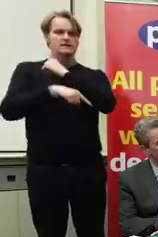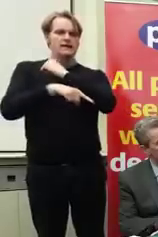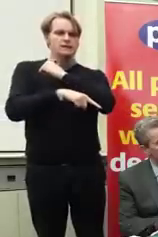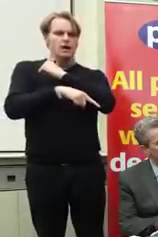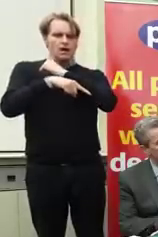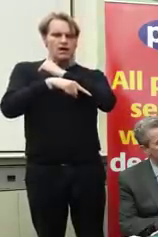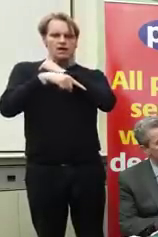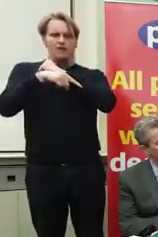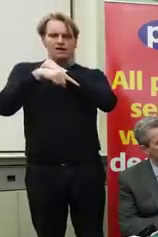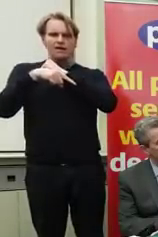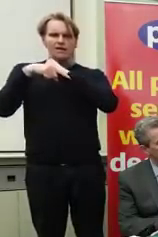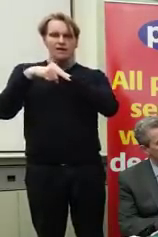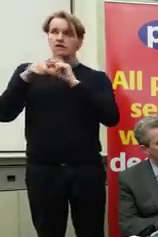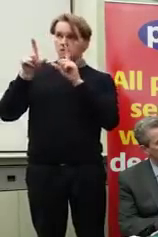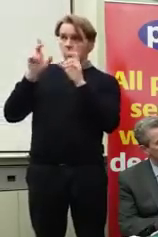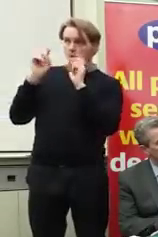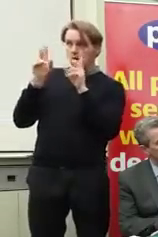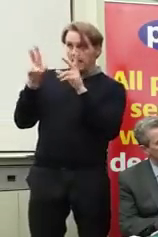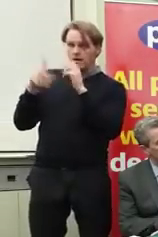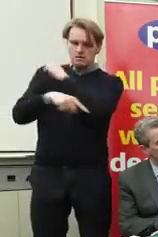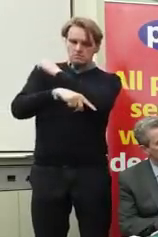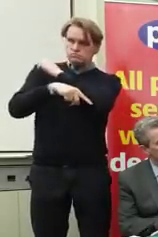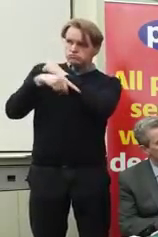tackling dept but he that this government has introduced £700 billion